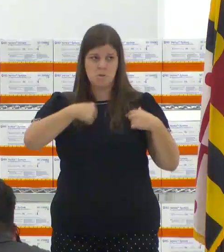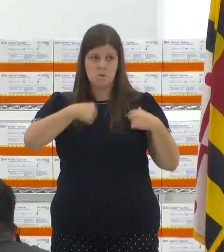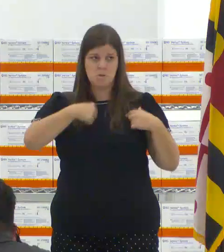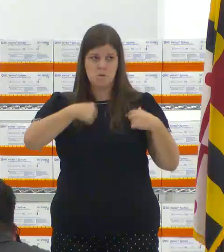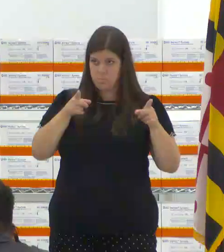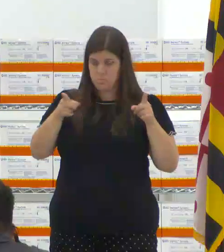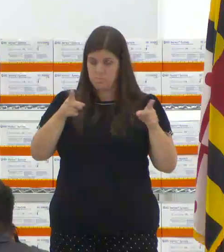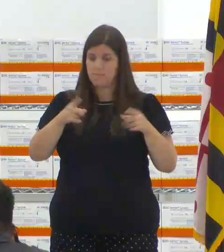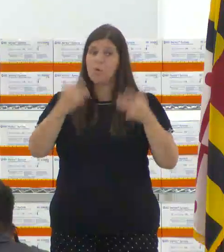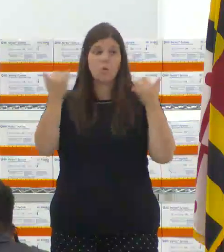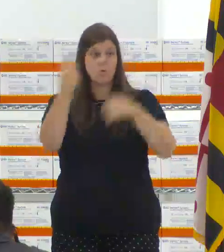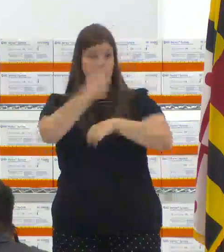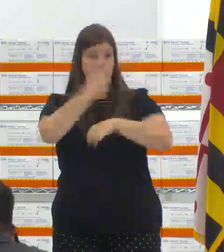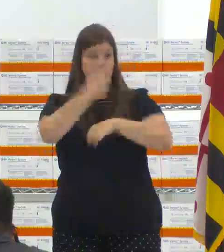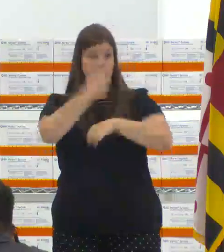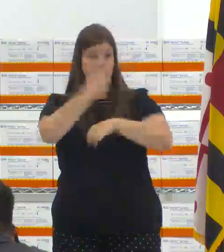and help our states to speed up economic recovery.